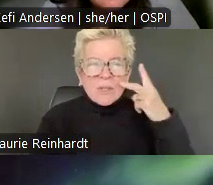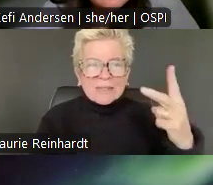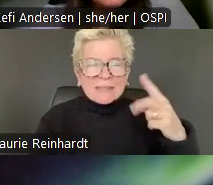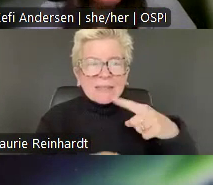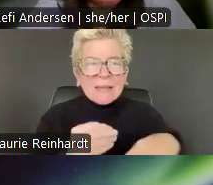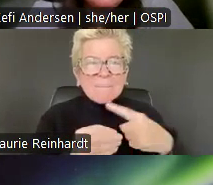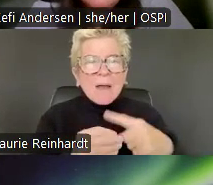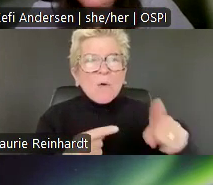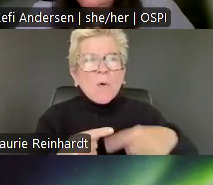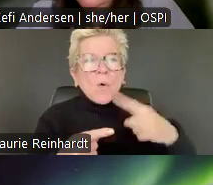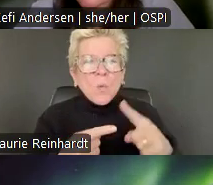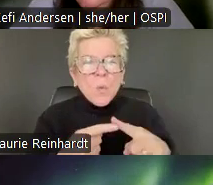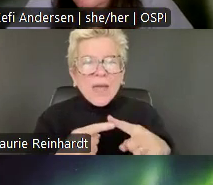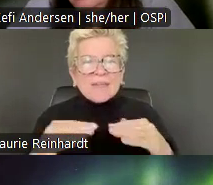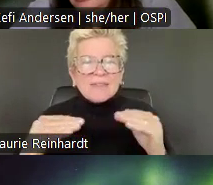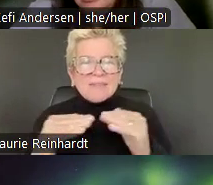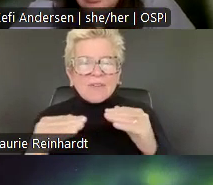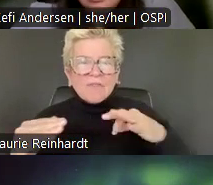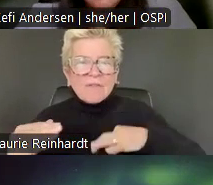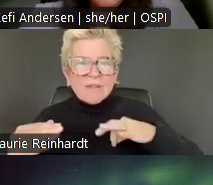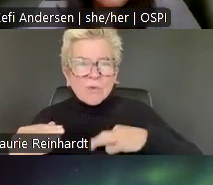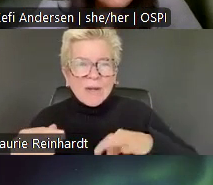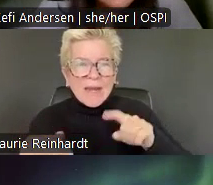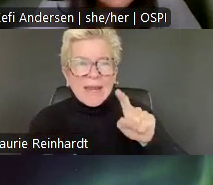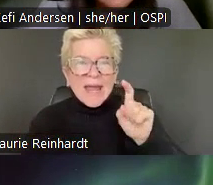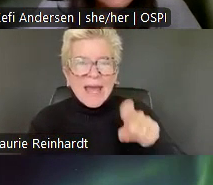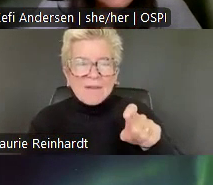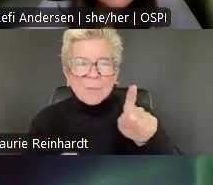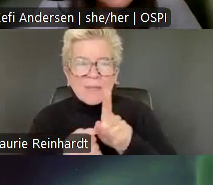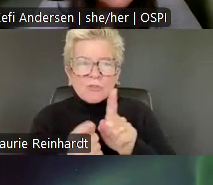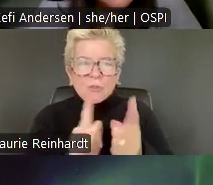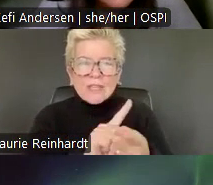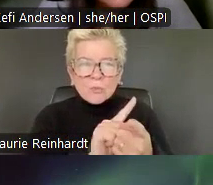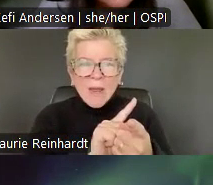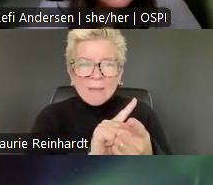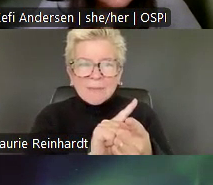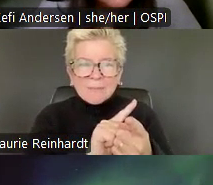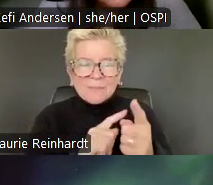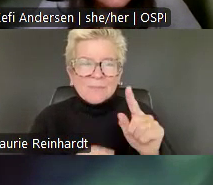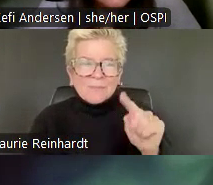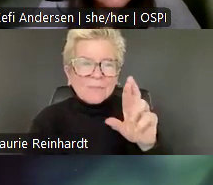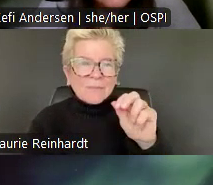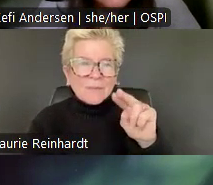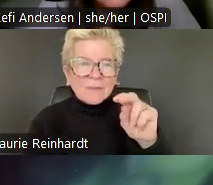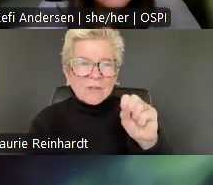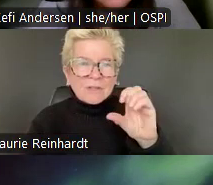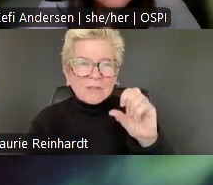when does the equivalency credit has have to be transcribed and it's not until the